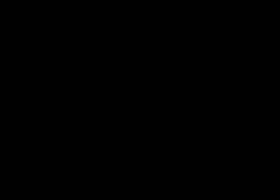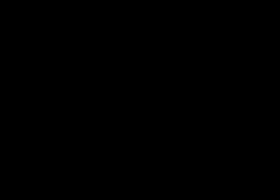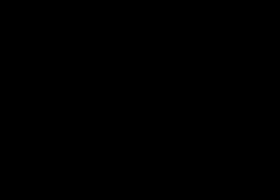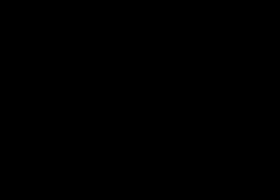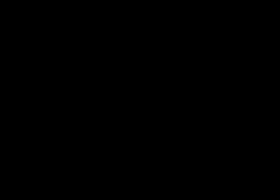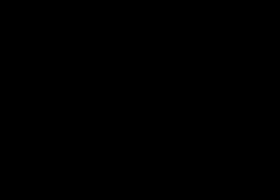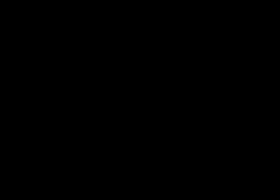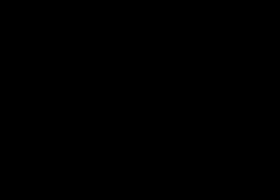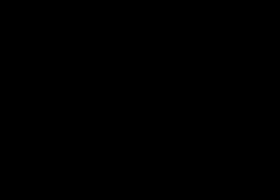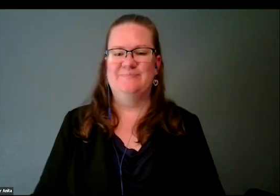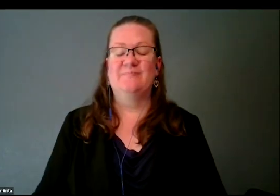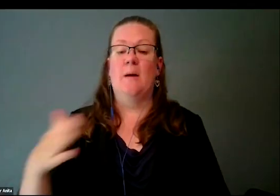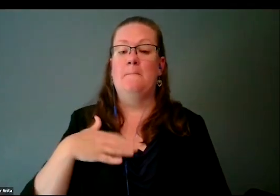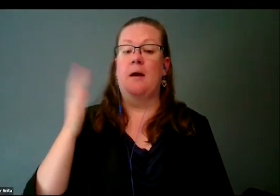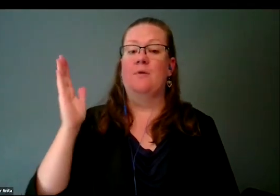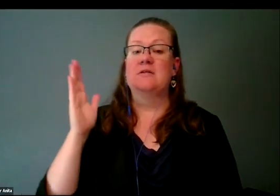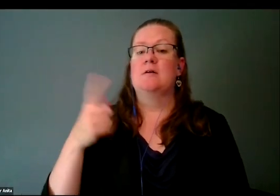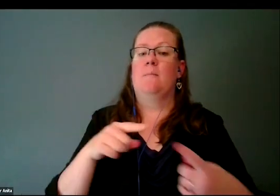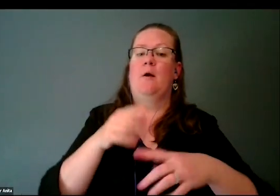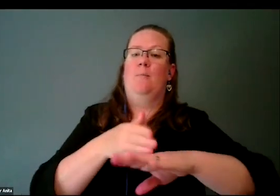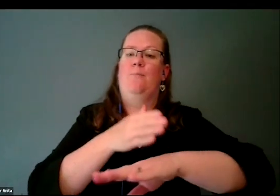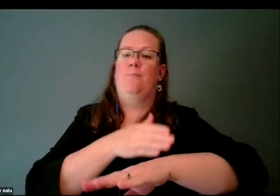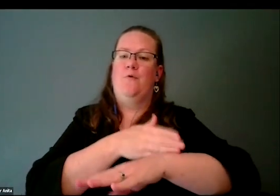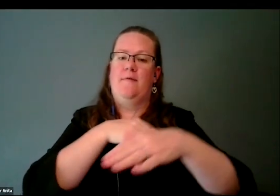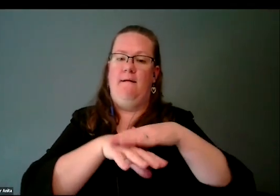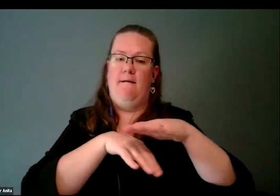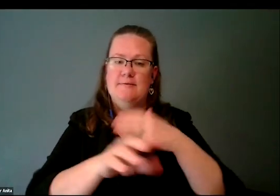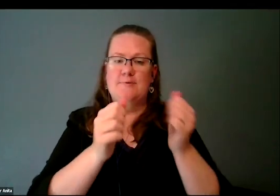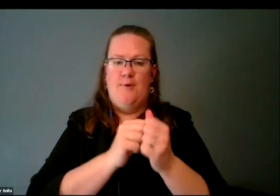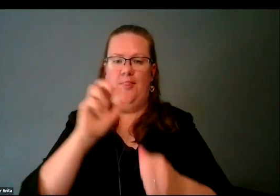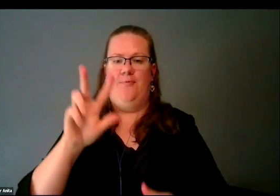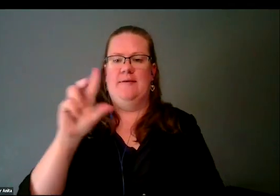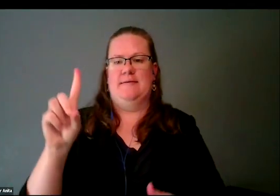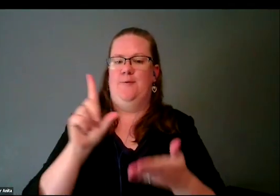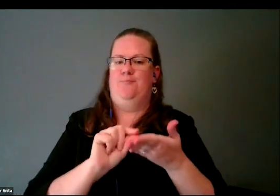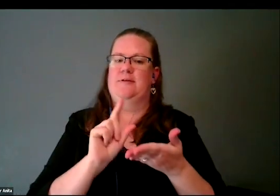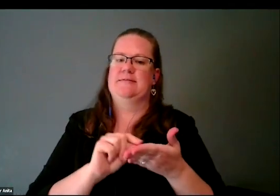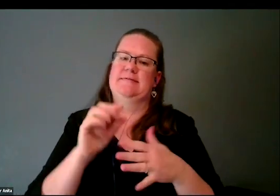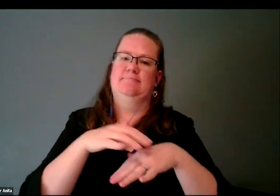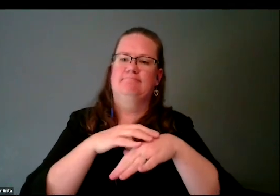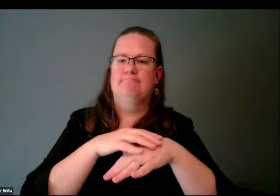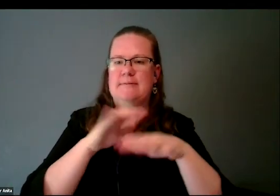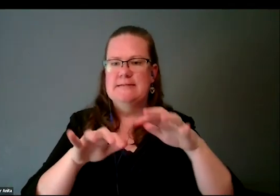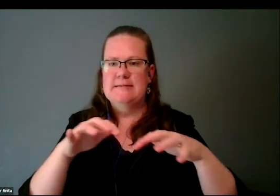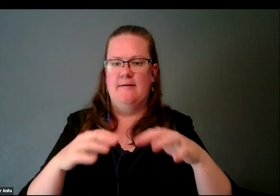My presentation is Improving Access with 3D Printed Tactile Graphics. I did want to include a quick definition for tactile graphics,